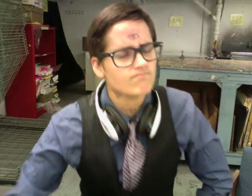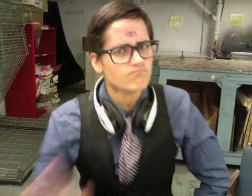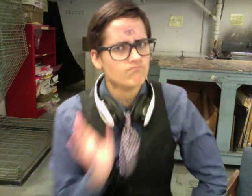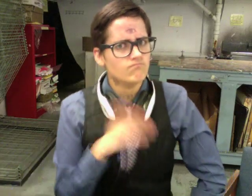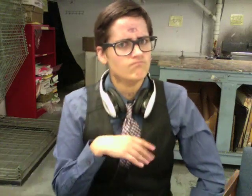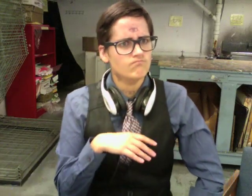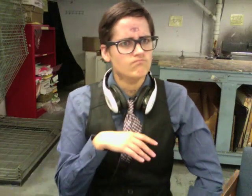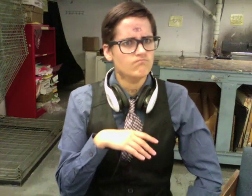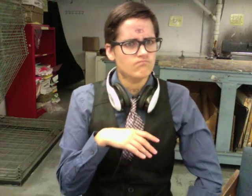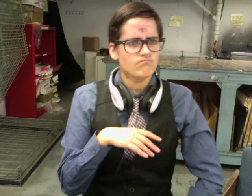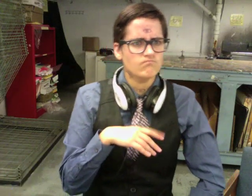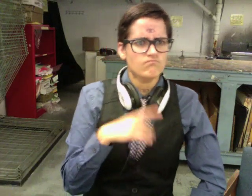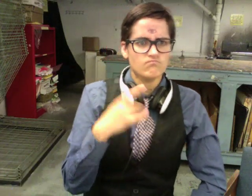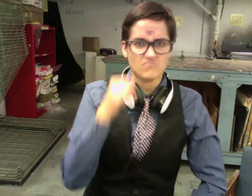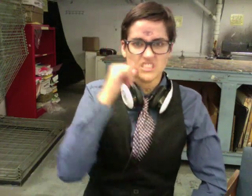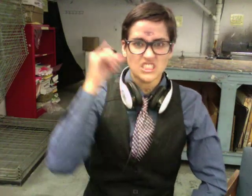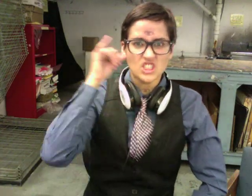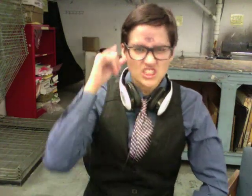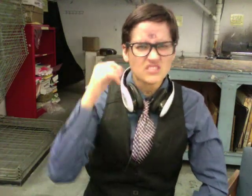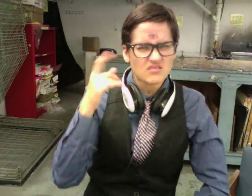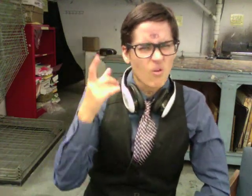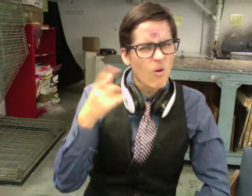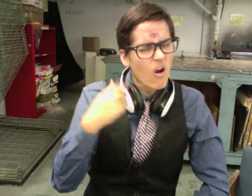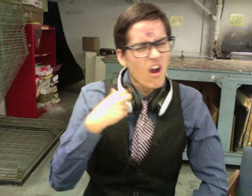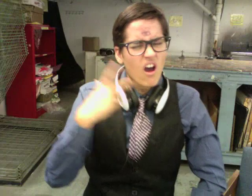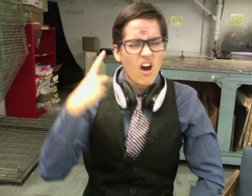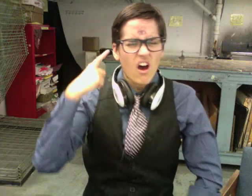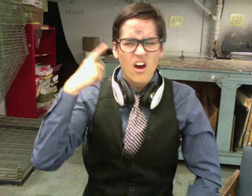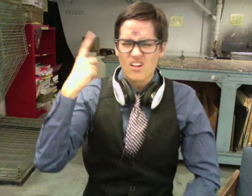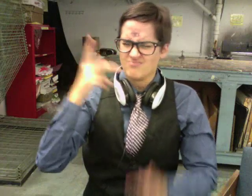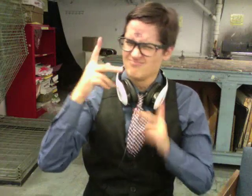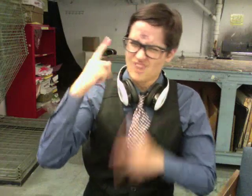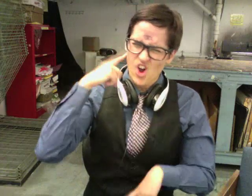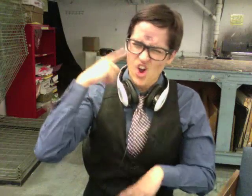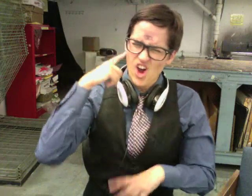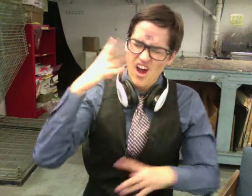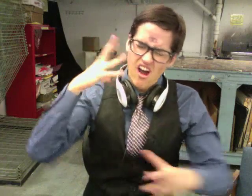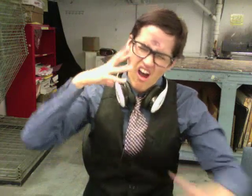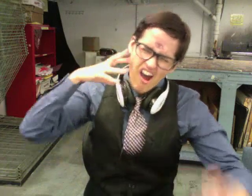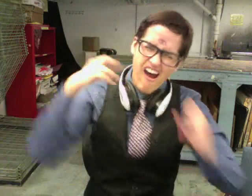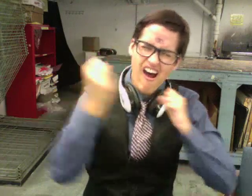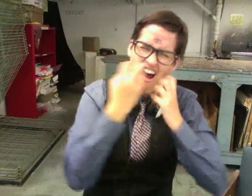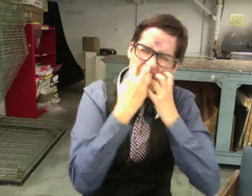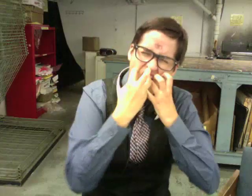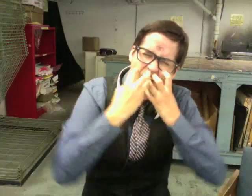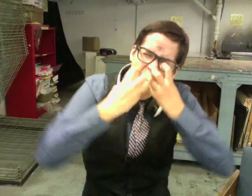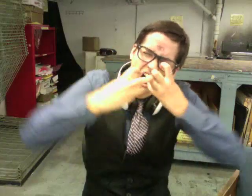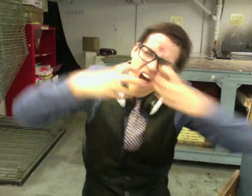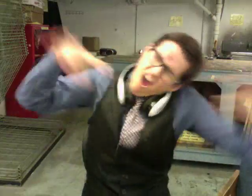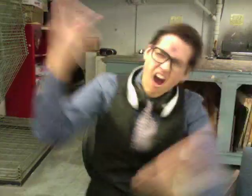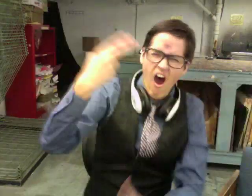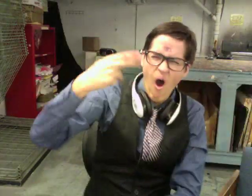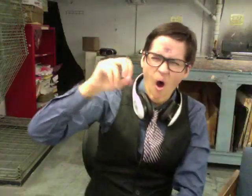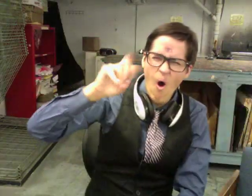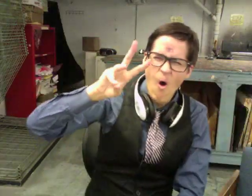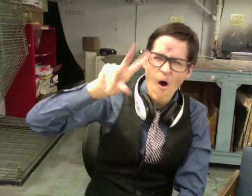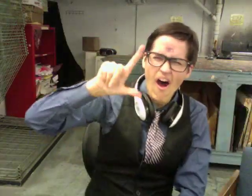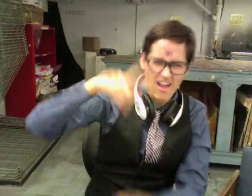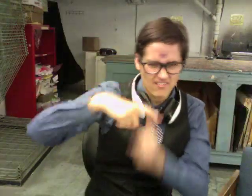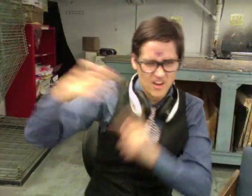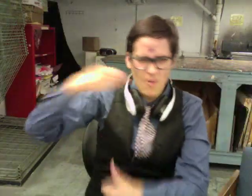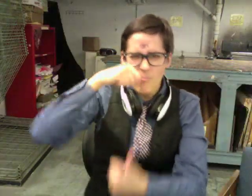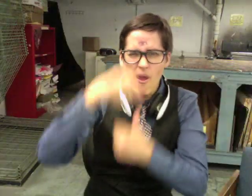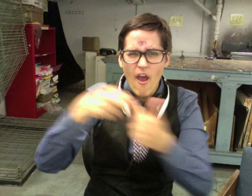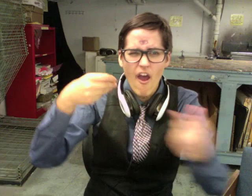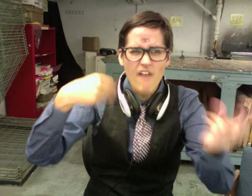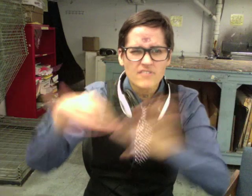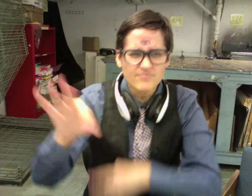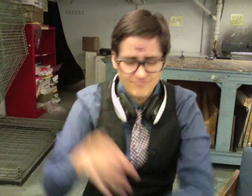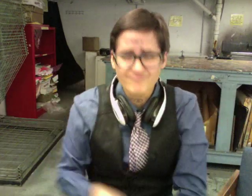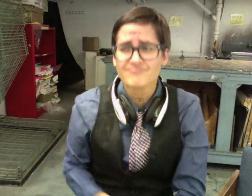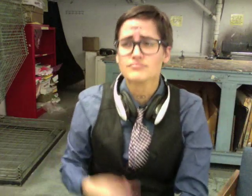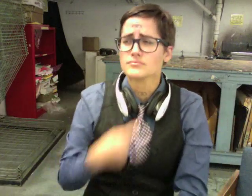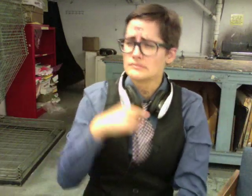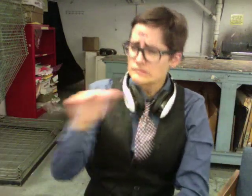A great howling was heard from the Night Vale post office yesterday. Postal workers claim